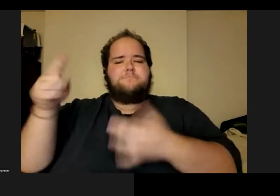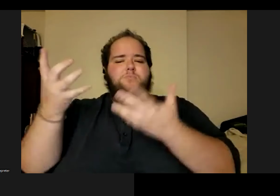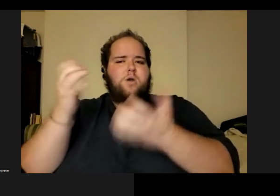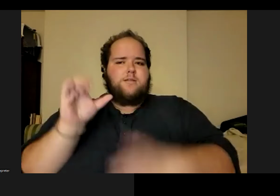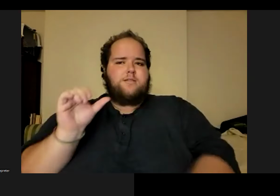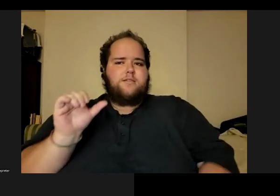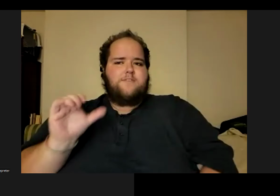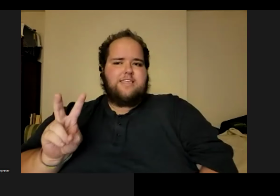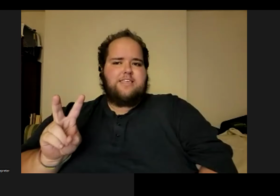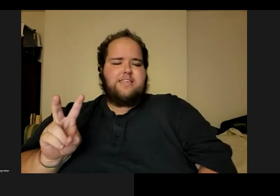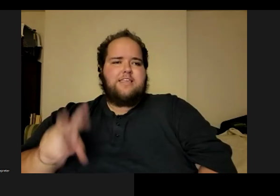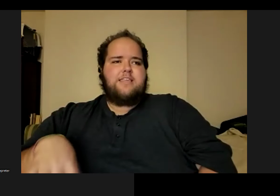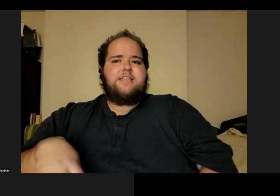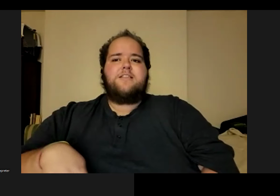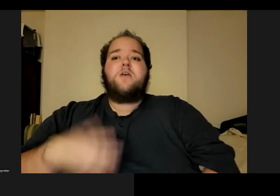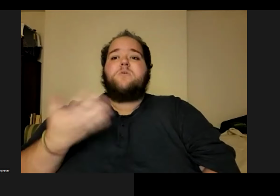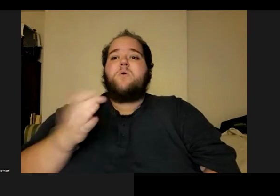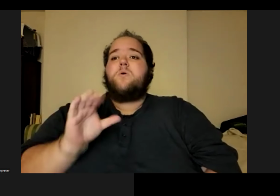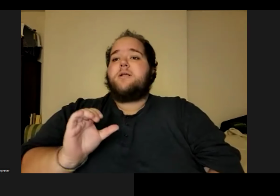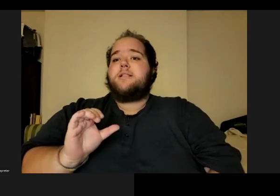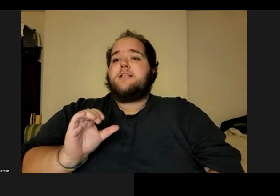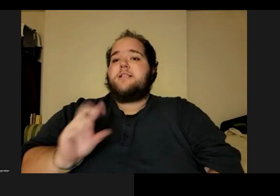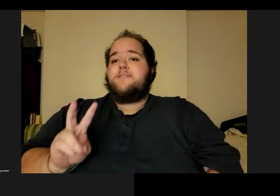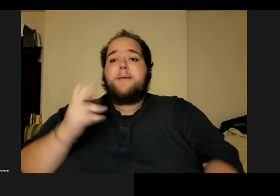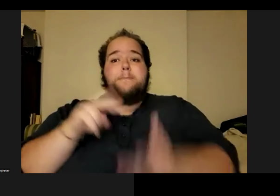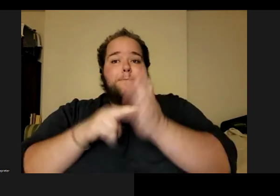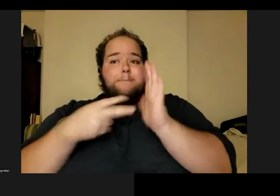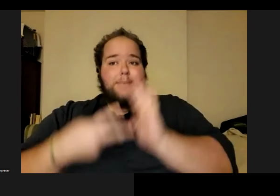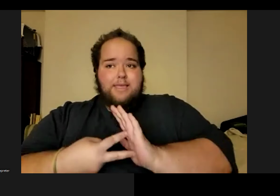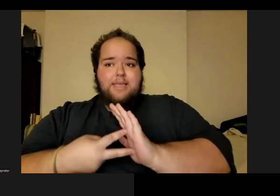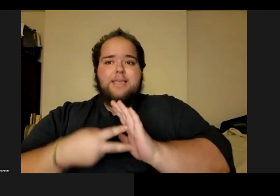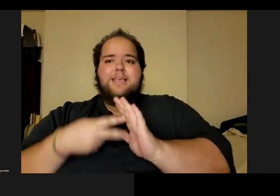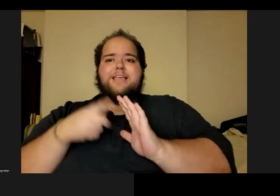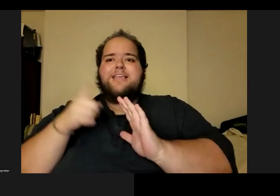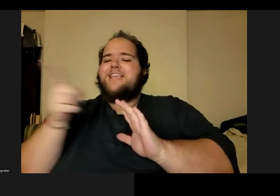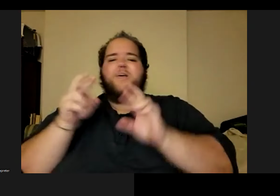So what a CV is. is it's not a resume.